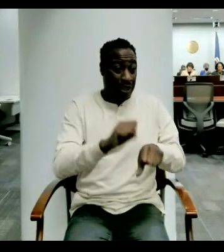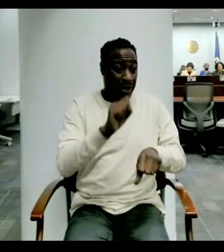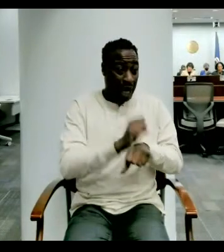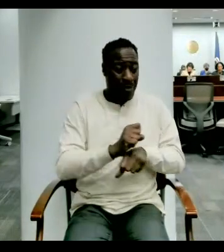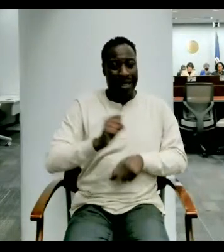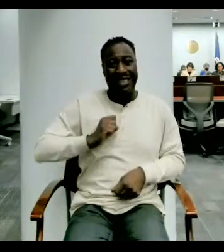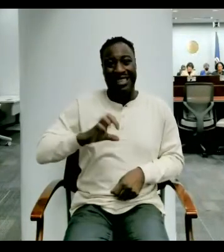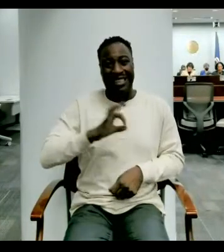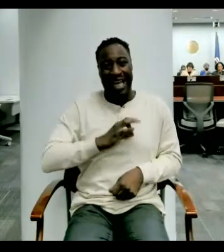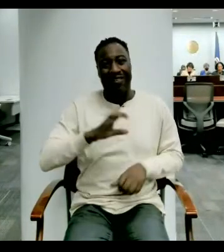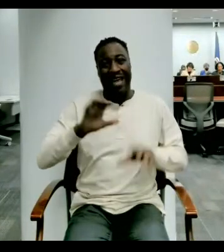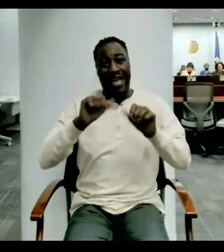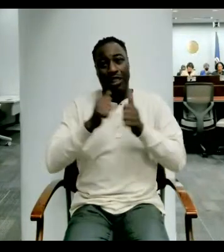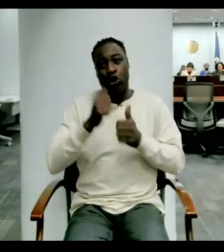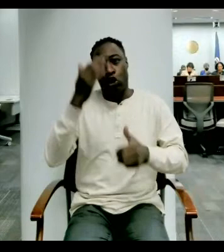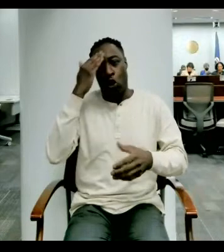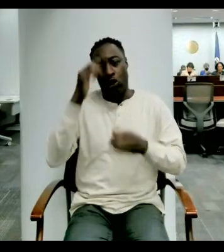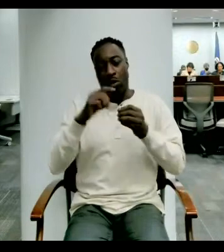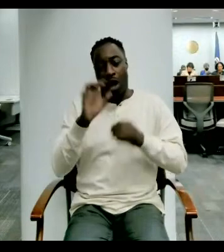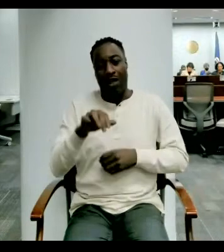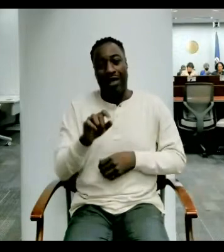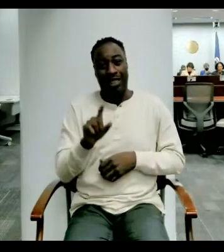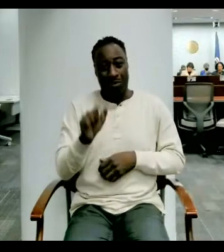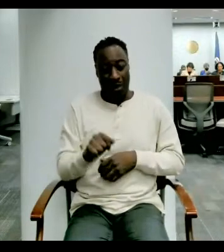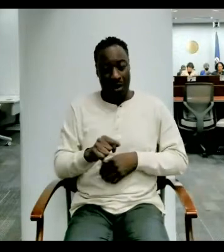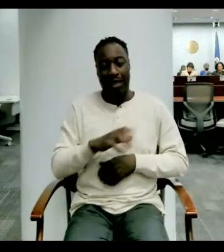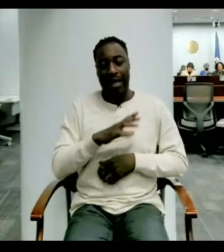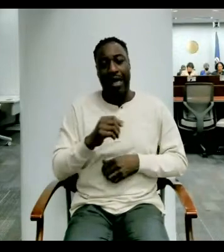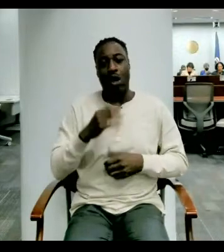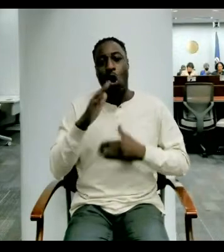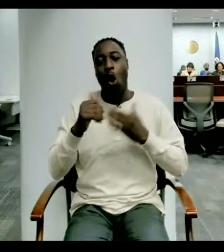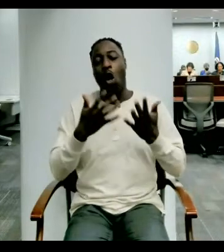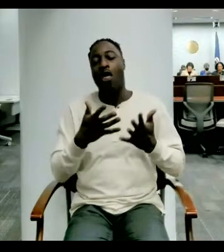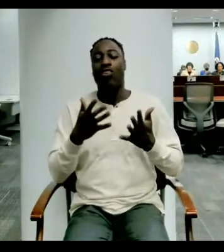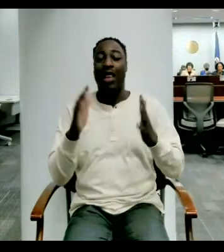about that disability and all of the pre-job limitations on questions about